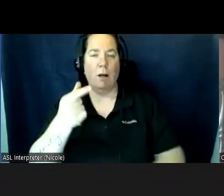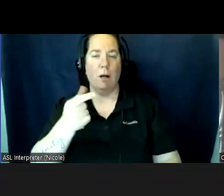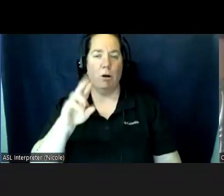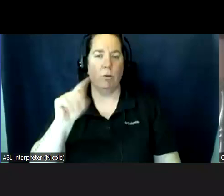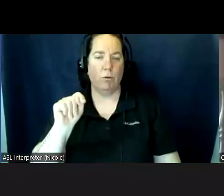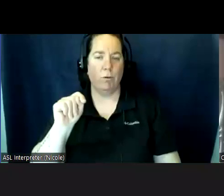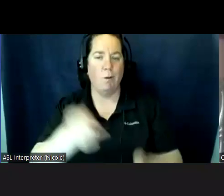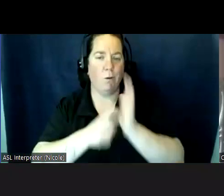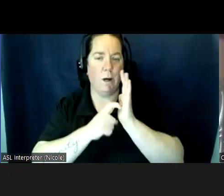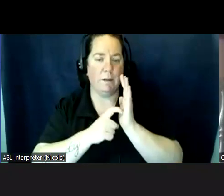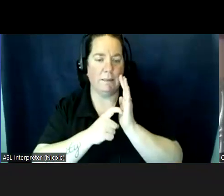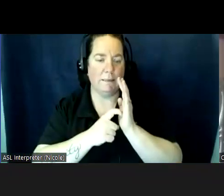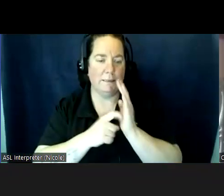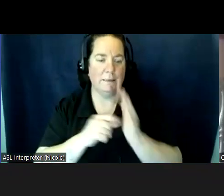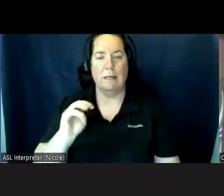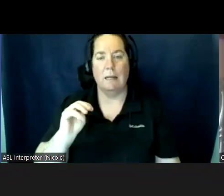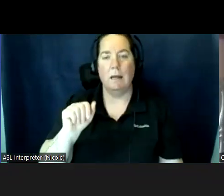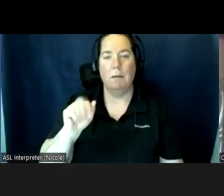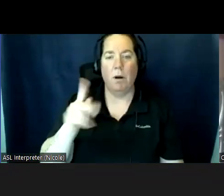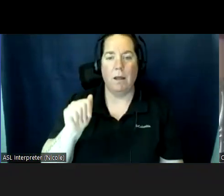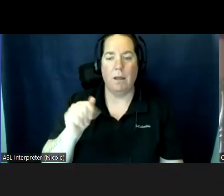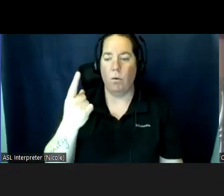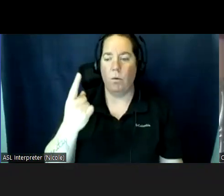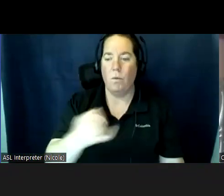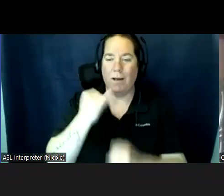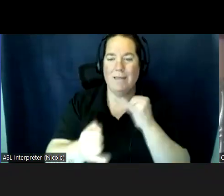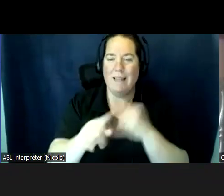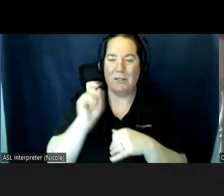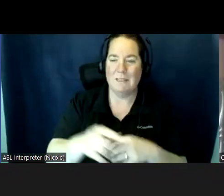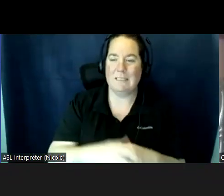We have one last question, maybe for the next time,